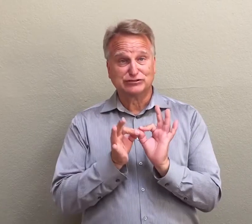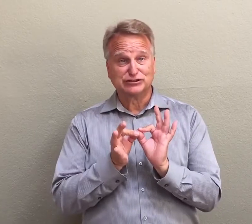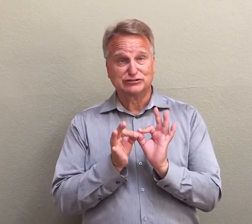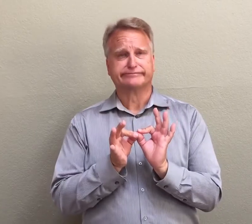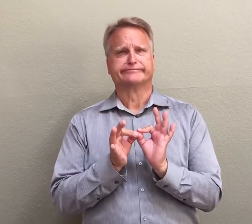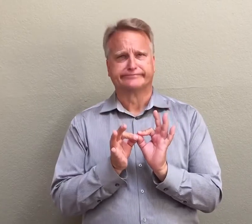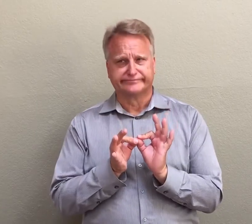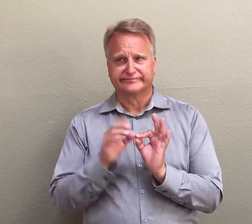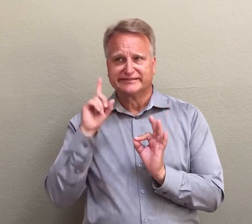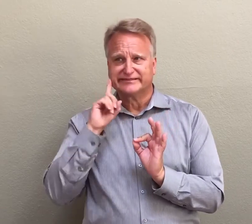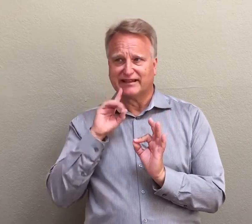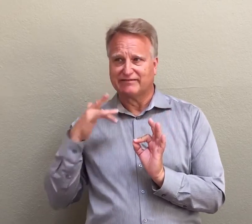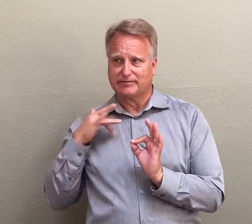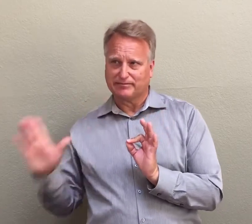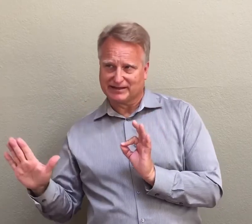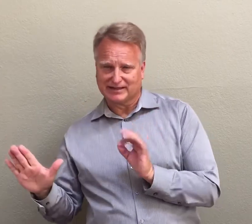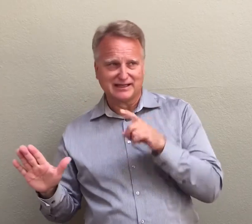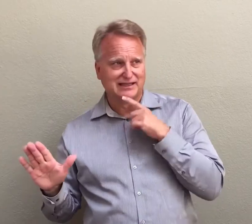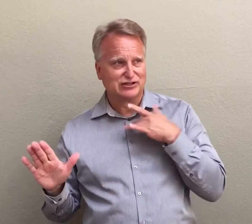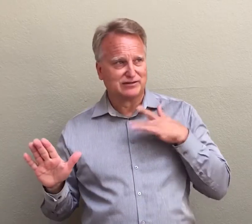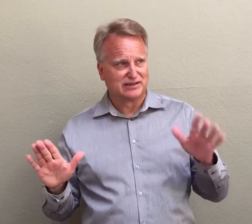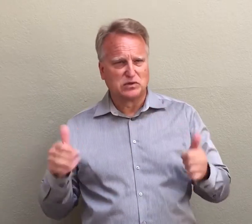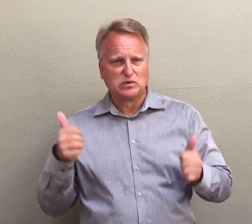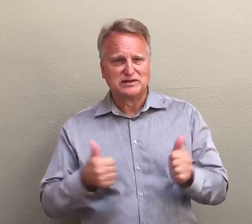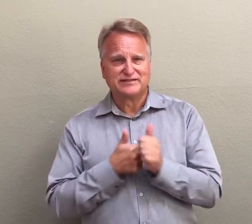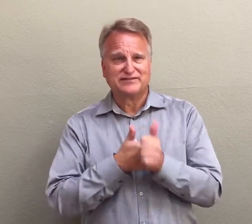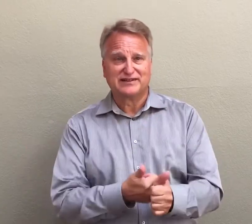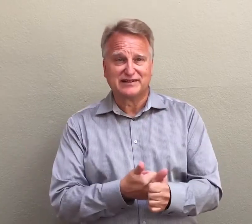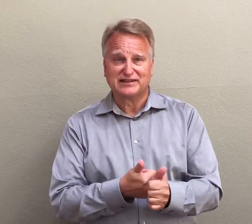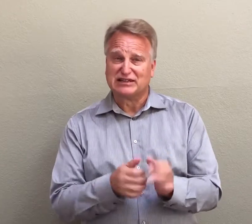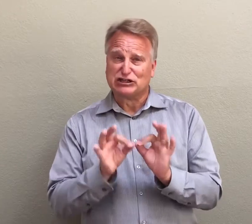Yet, interpreters typically follow the hearing style in presenting information rather than the Deaf way.